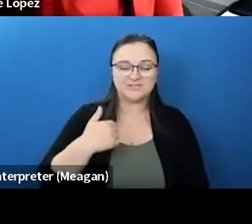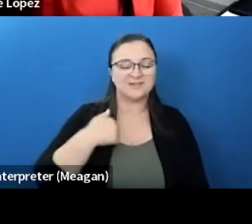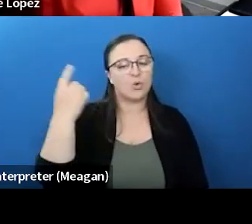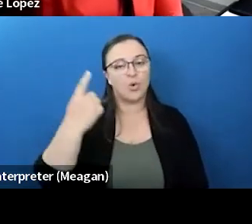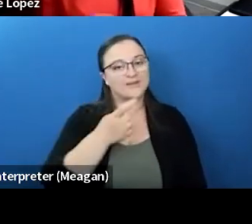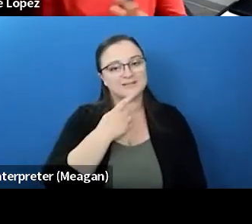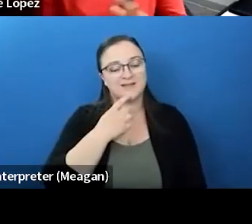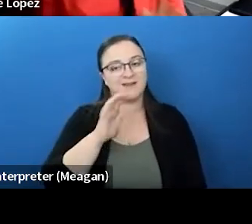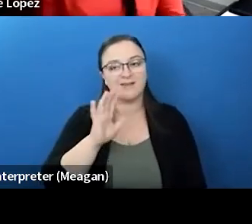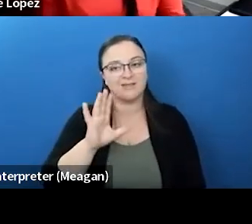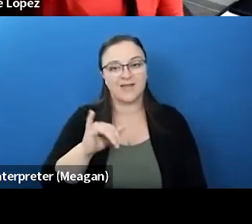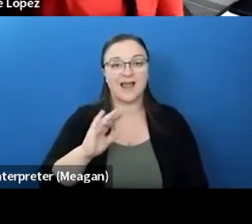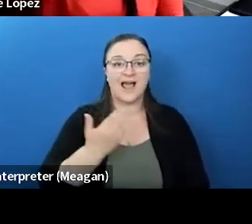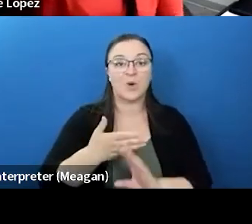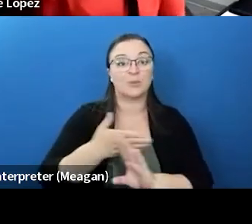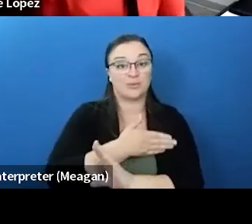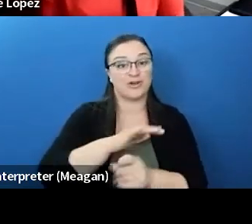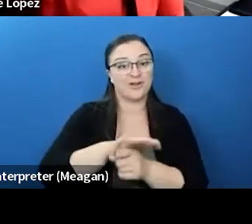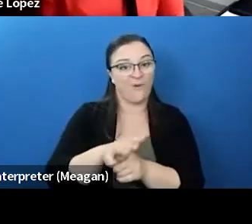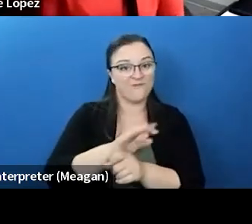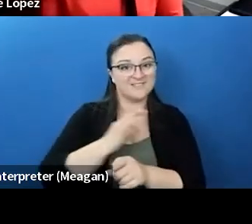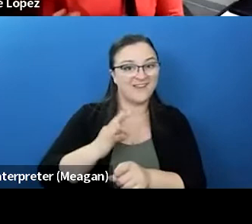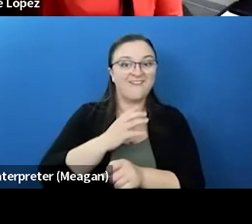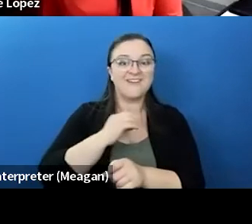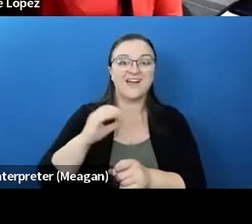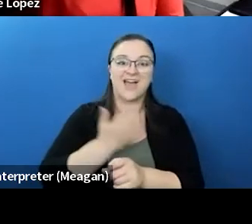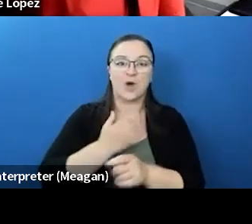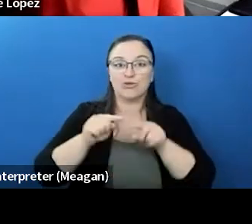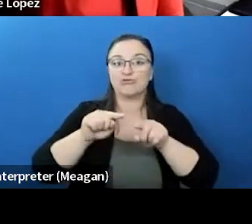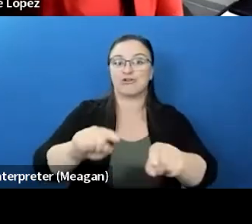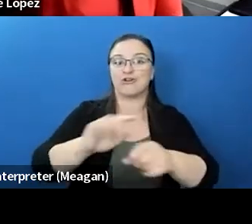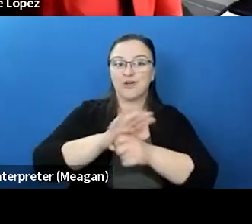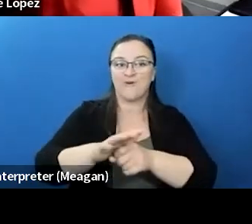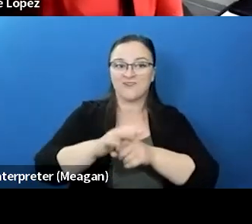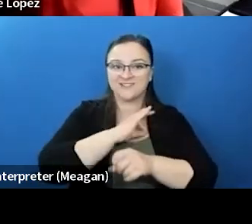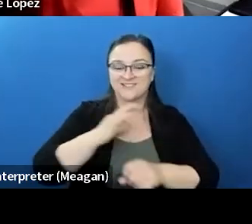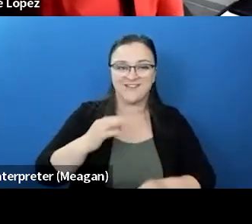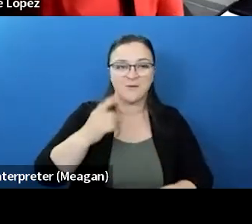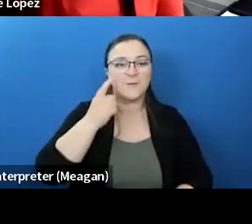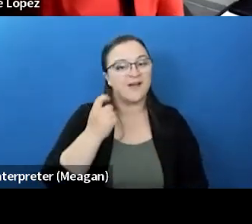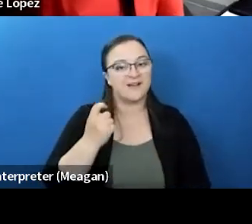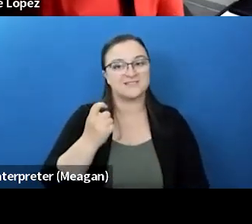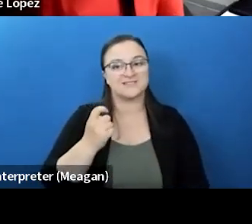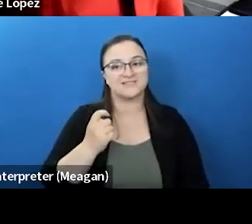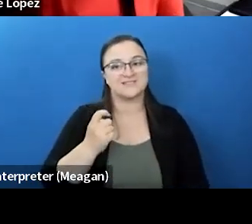our pre staff pre COVID staff and our during COVID staff, 'cause there there's quite a difference